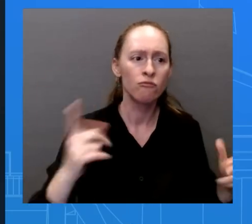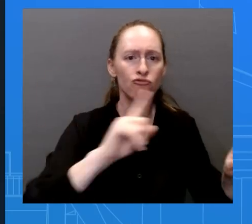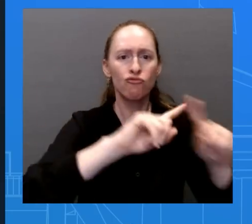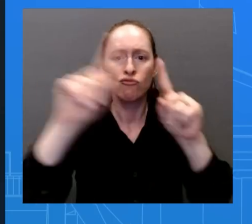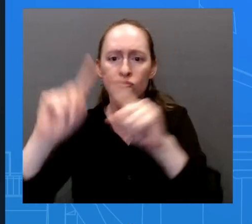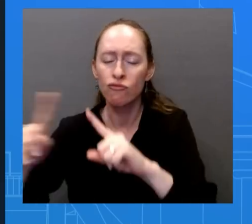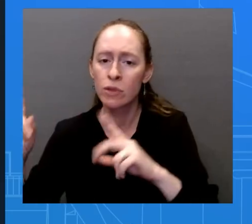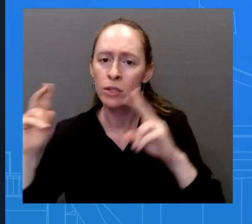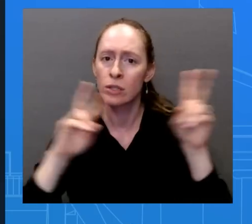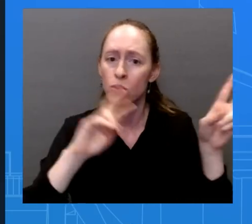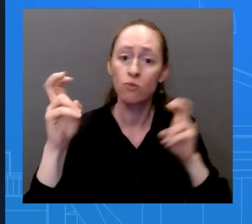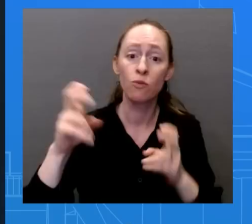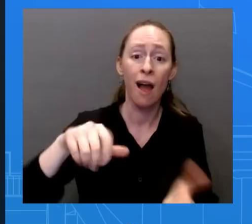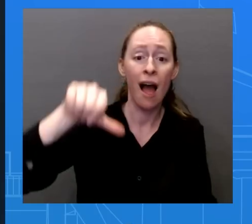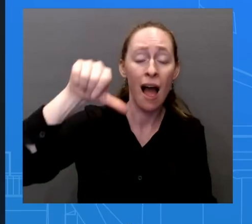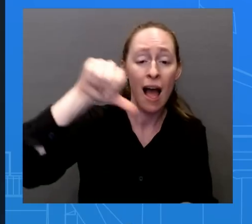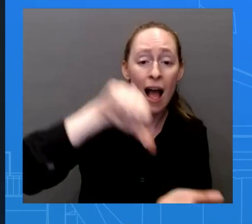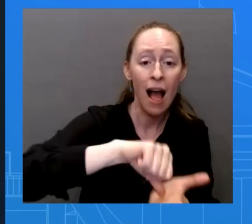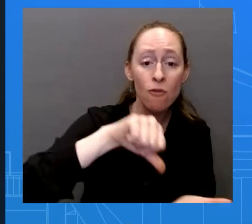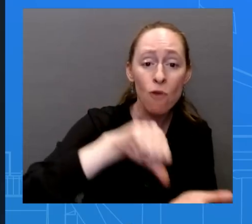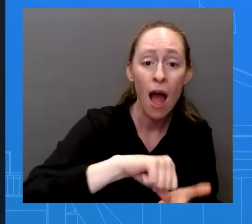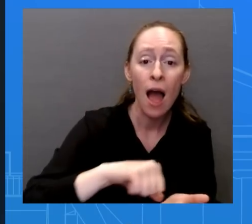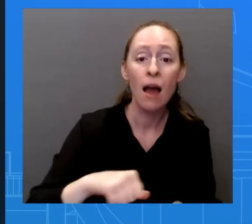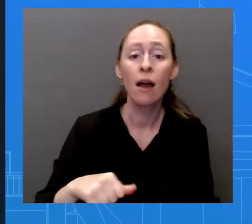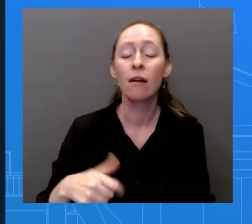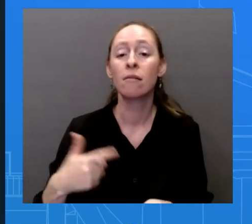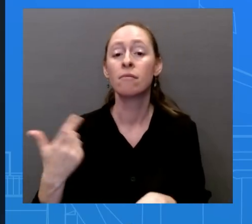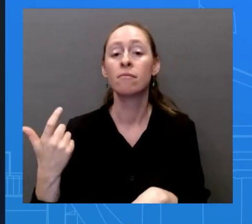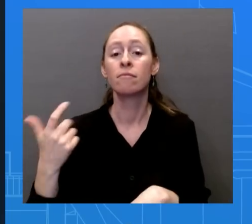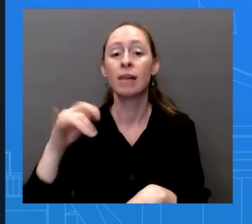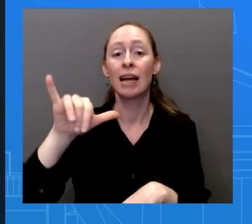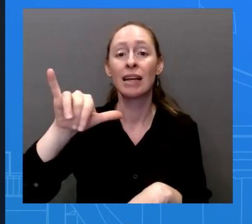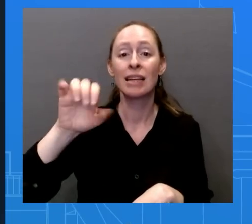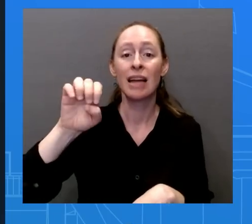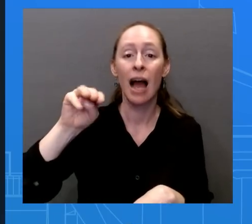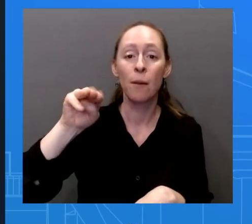that is very much a part of -- of Saudi Arabia -- was --